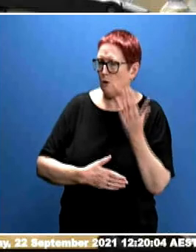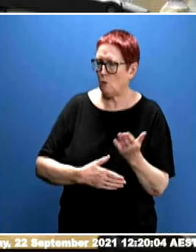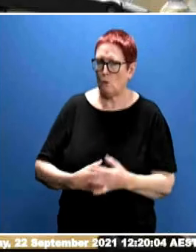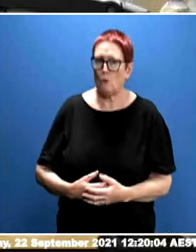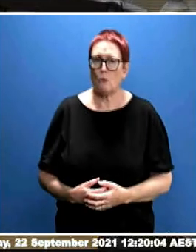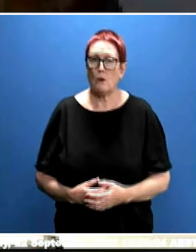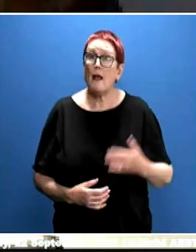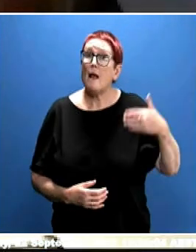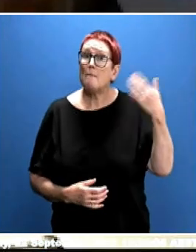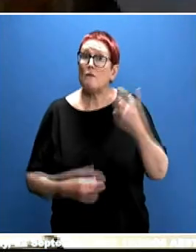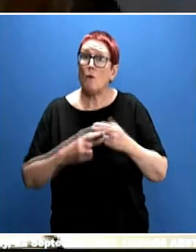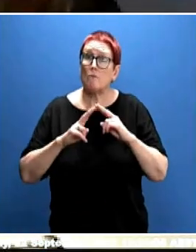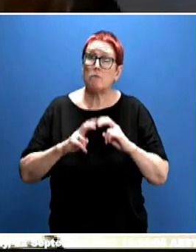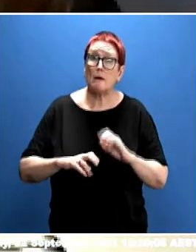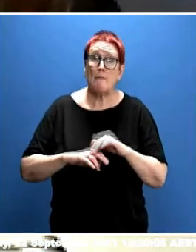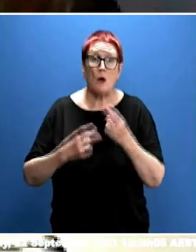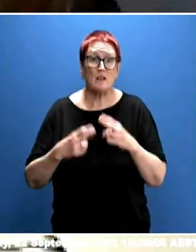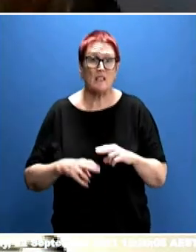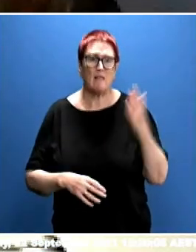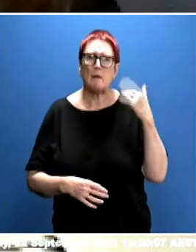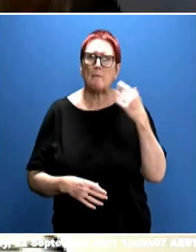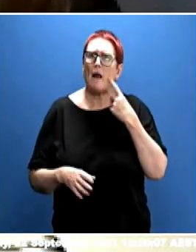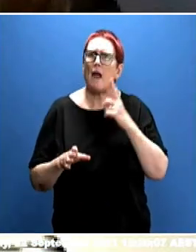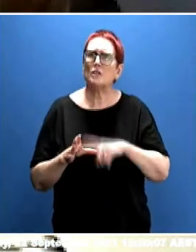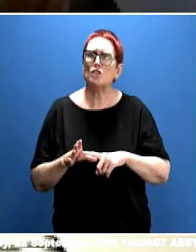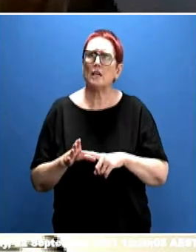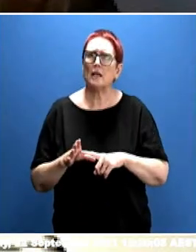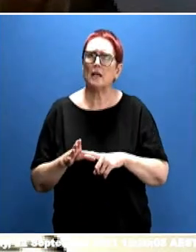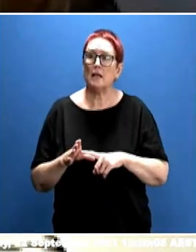I know at the time of the inquest in 2020, the director of the Kath French